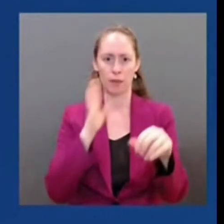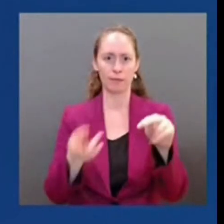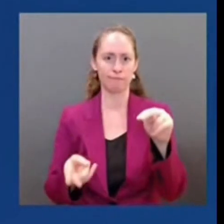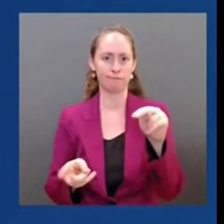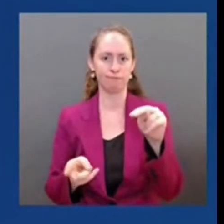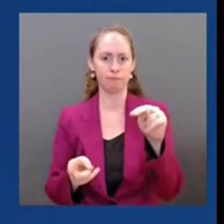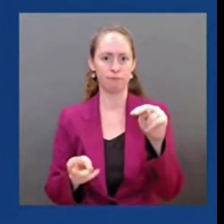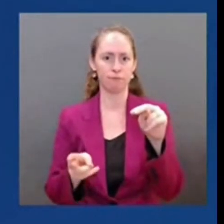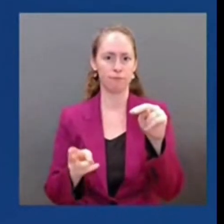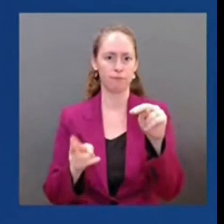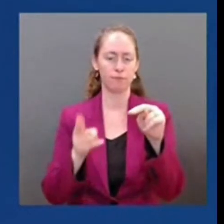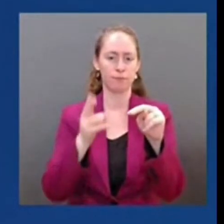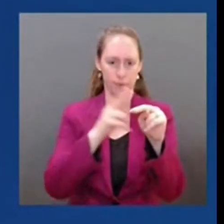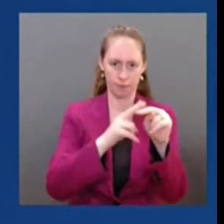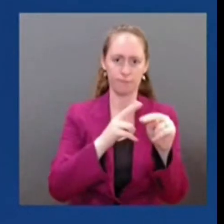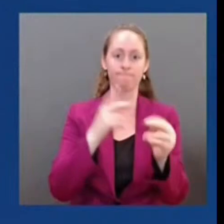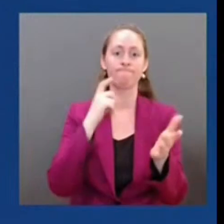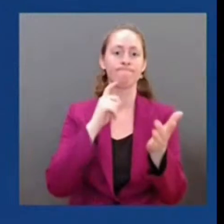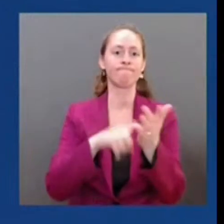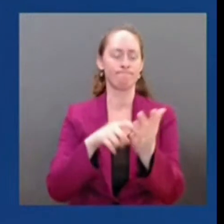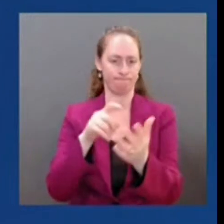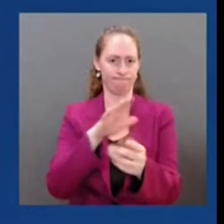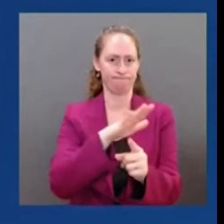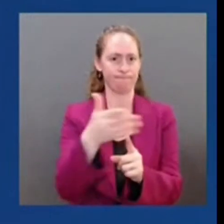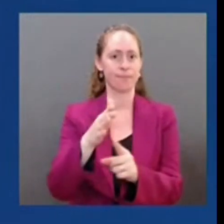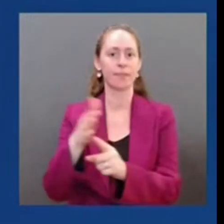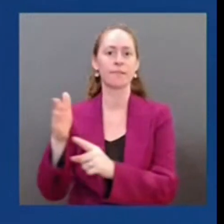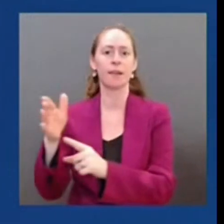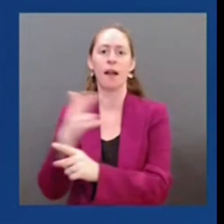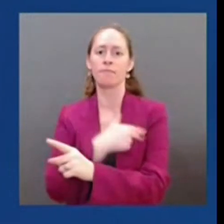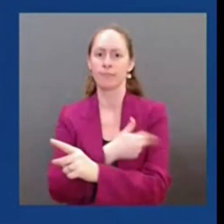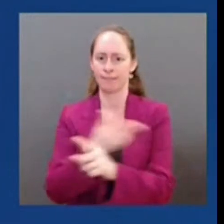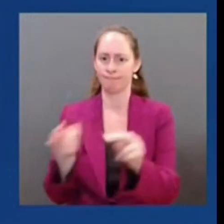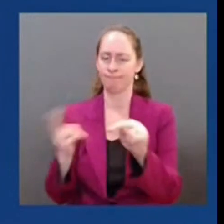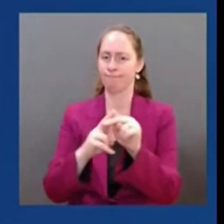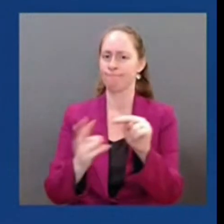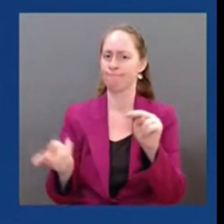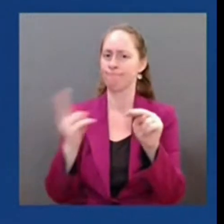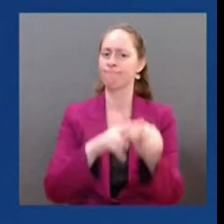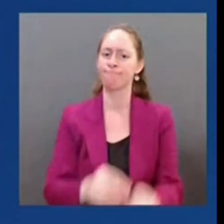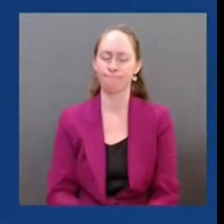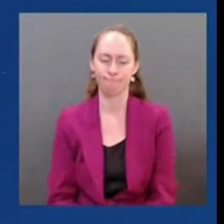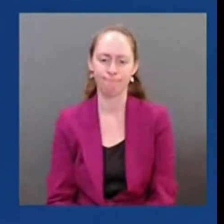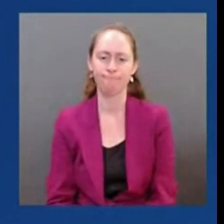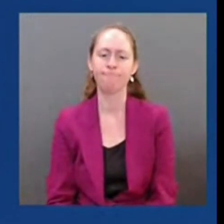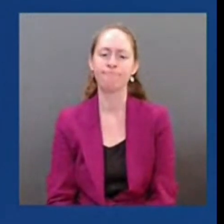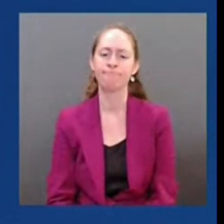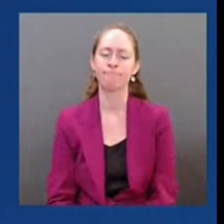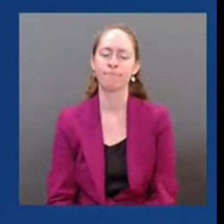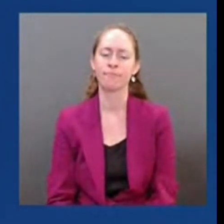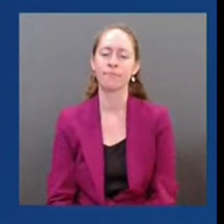WHERE WE WILL SEE FURTHER INCRESTS IN CASES AND HOSPITALIZATIONS AND DEATHS.